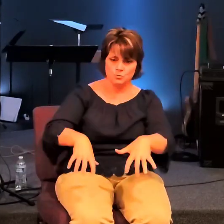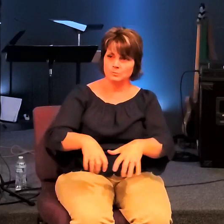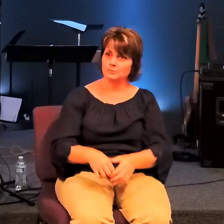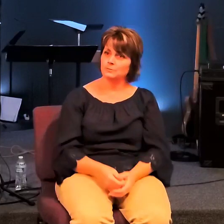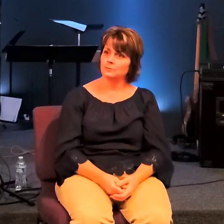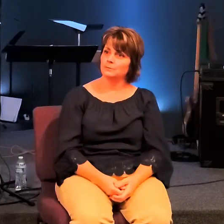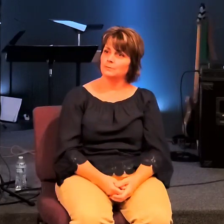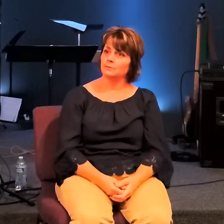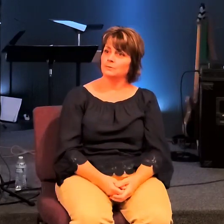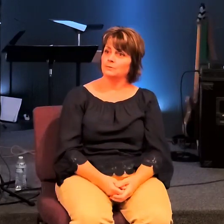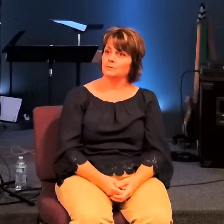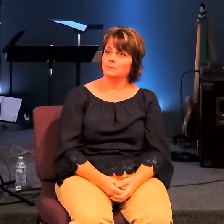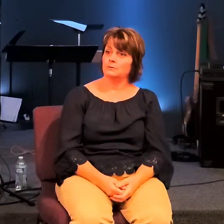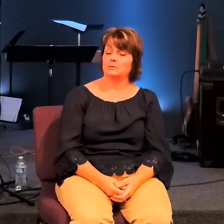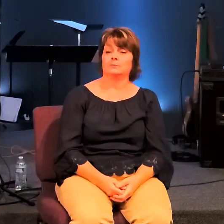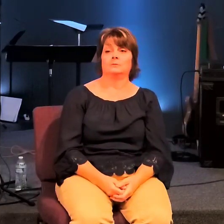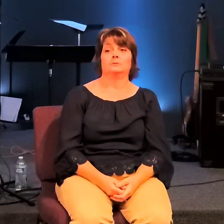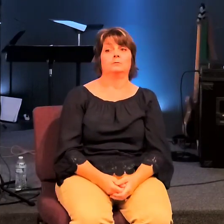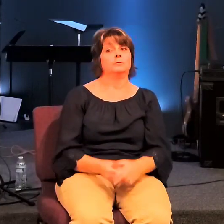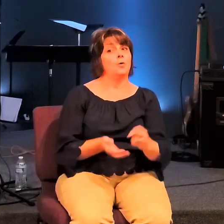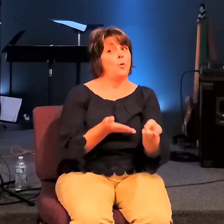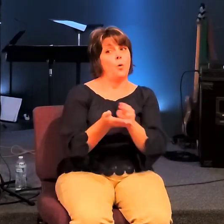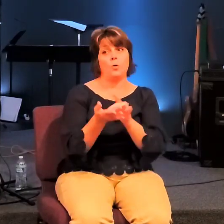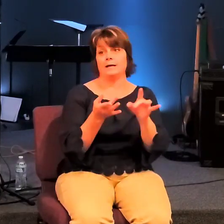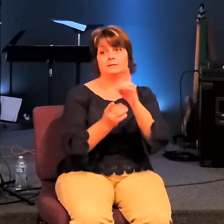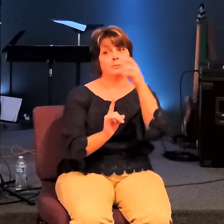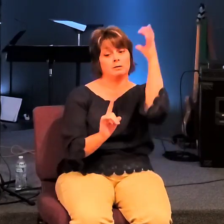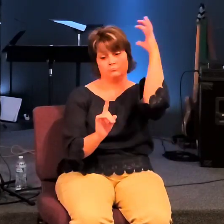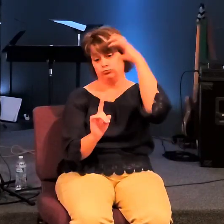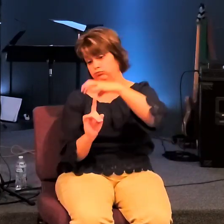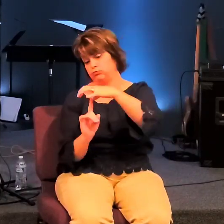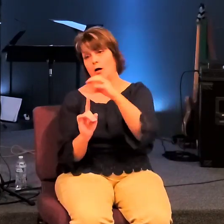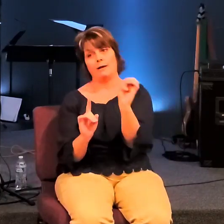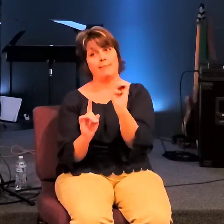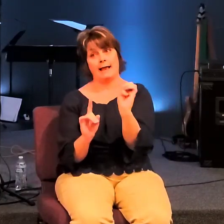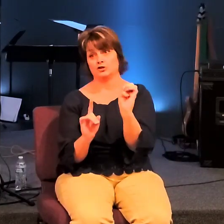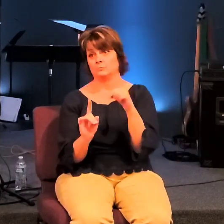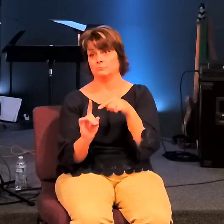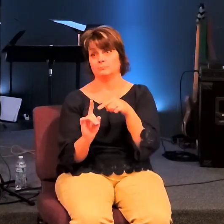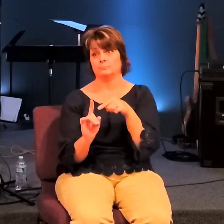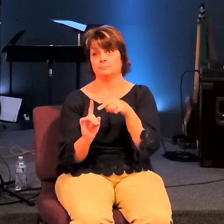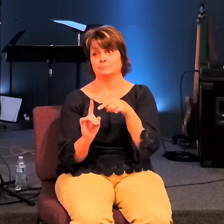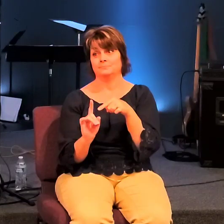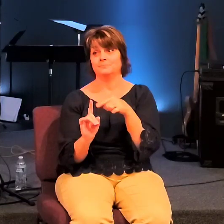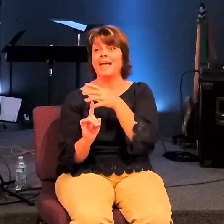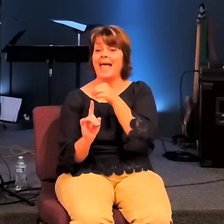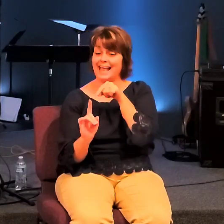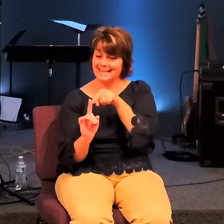again you know the Holy Spirit came on this guy at one point and he outran people on horses